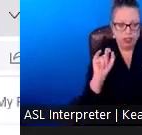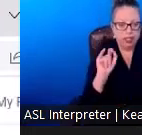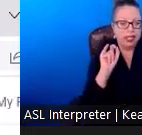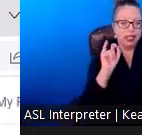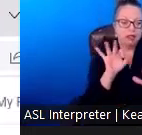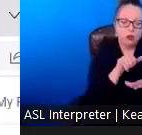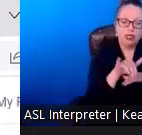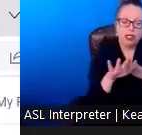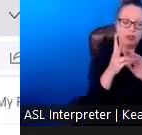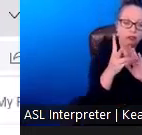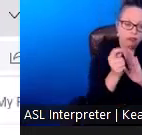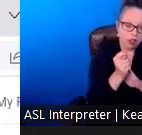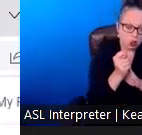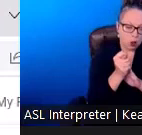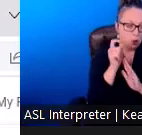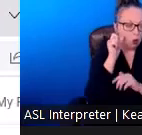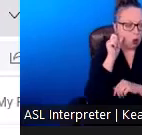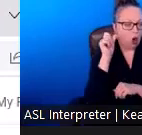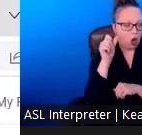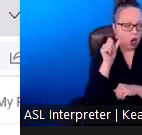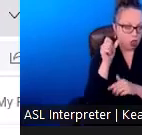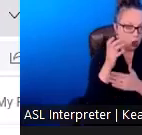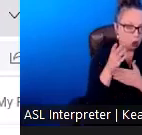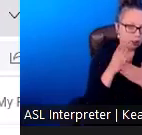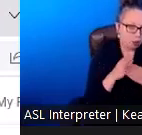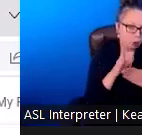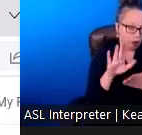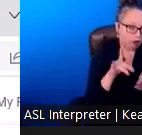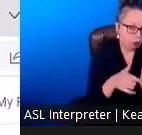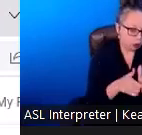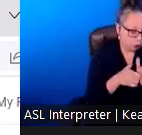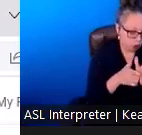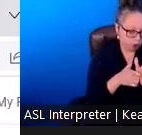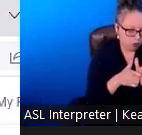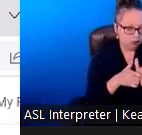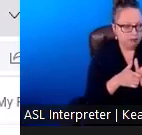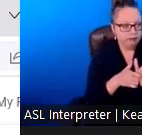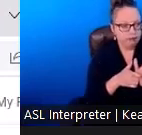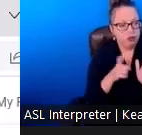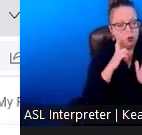or audio files as part of your category requirements, please note that the upload may take several